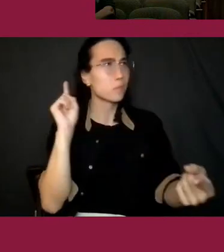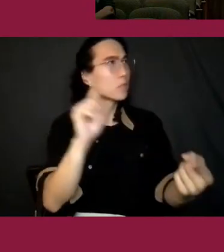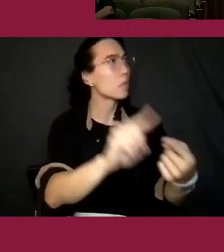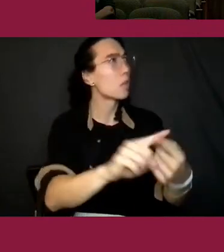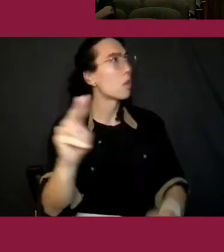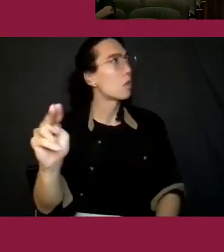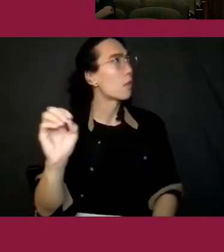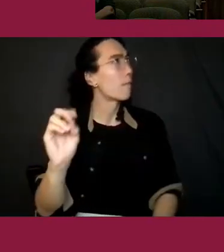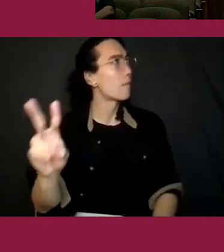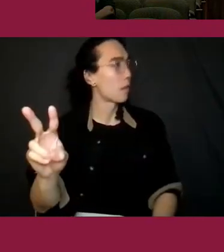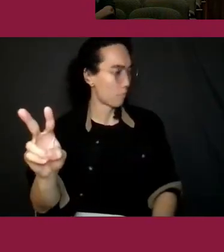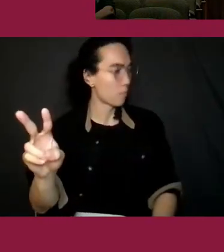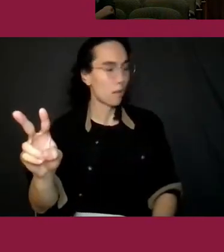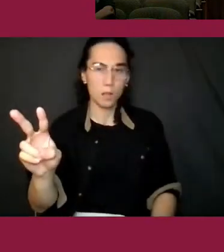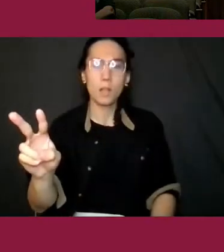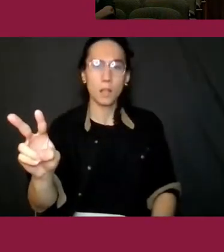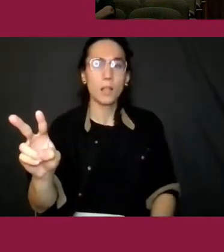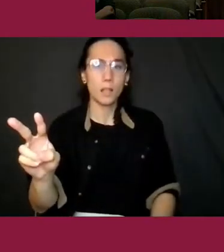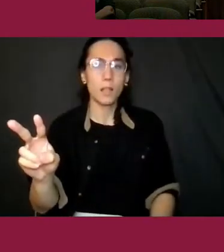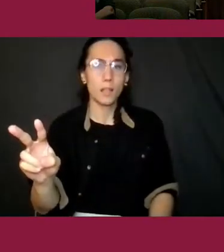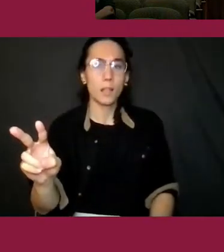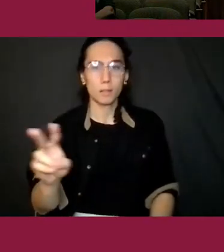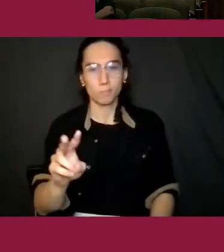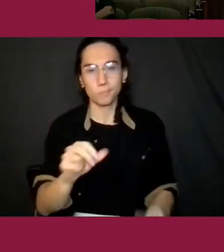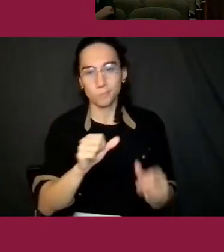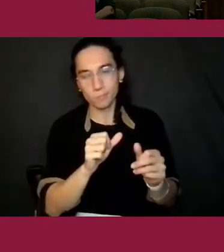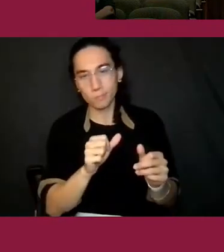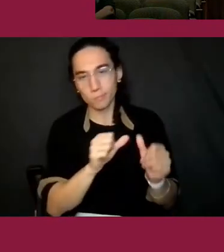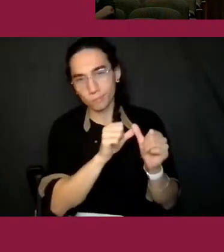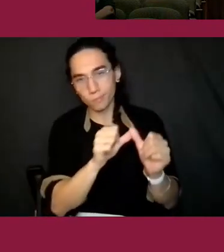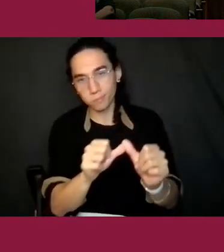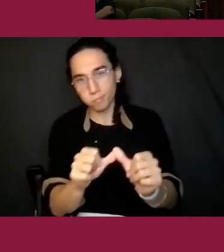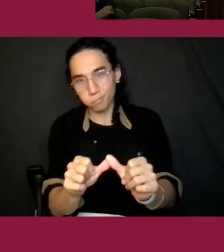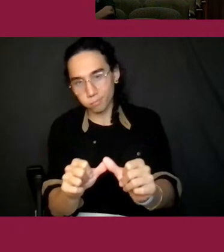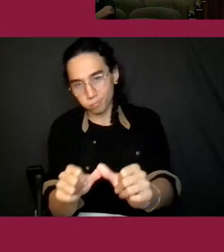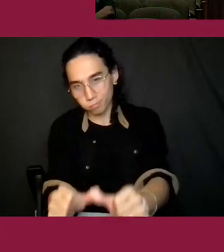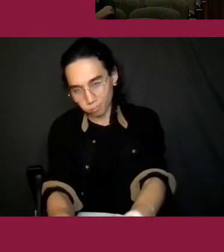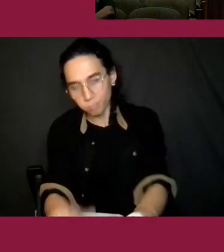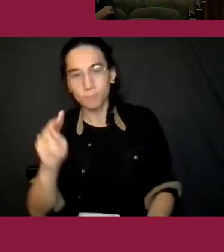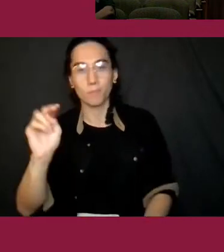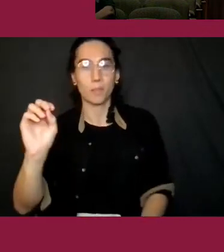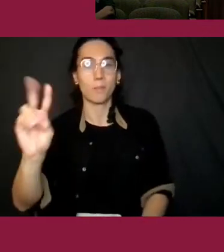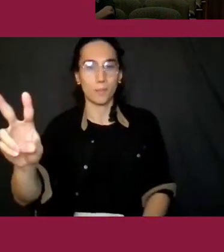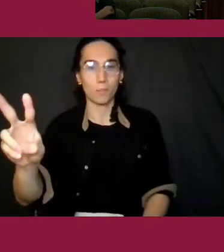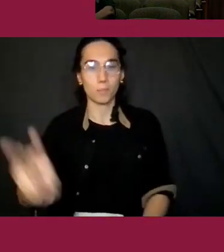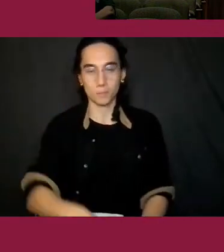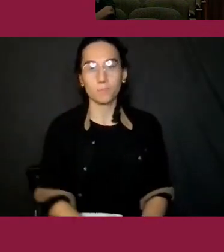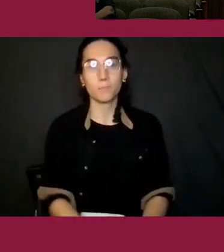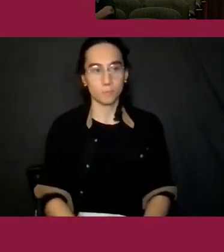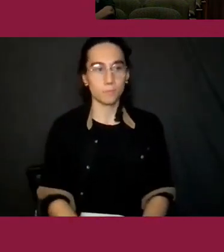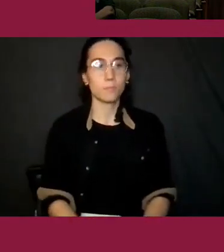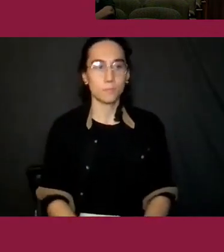to keep it for all the way of October and until November. My phone keeps turning off, sorry.